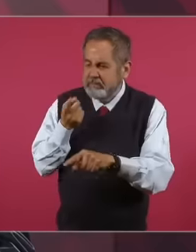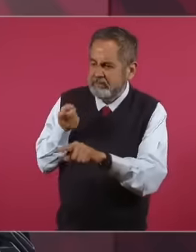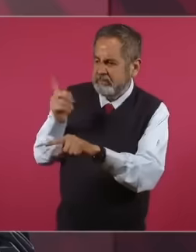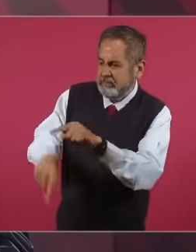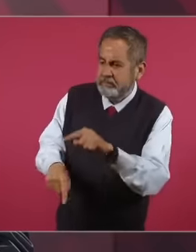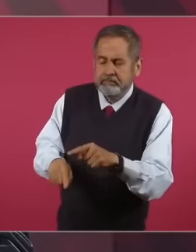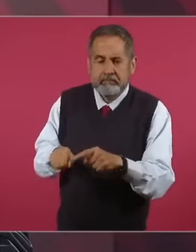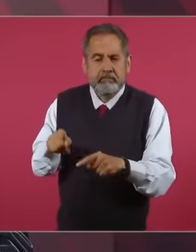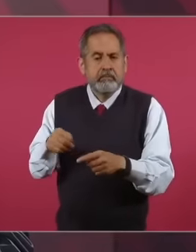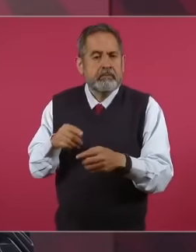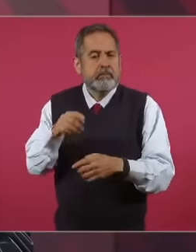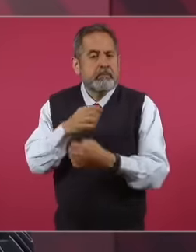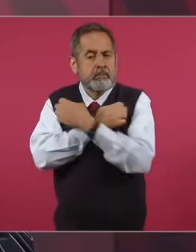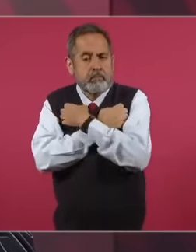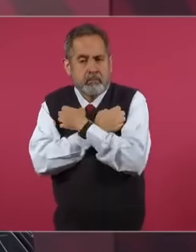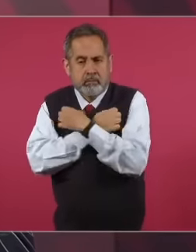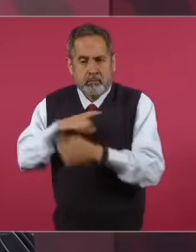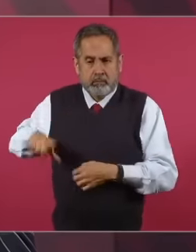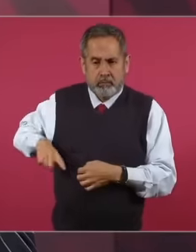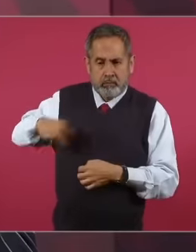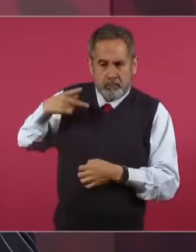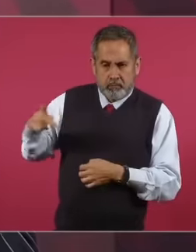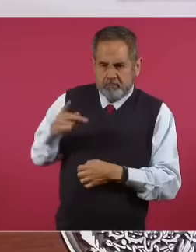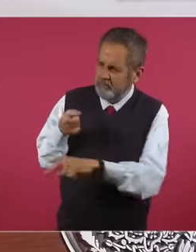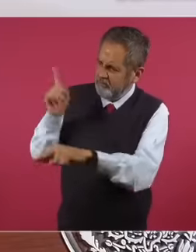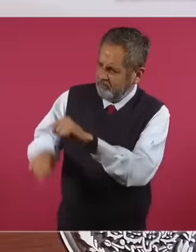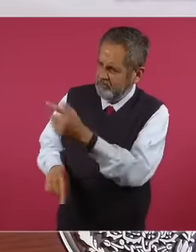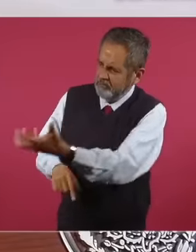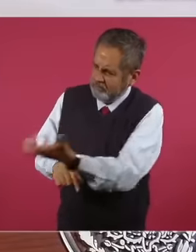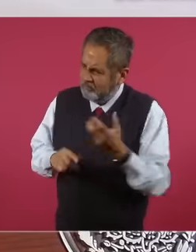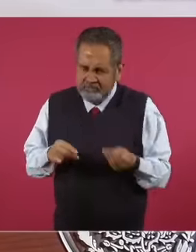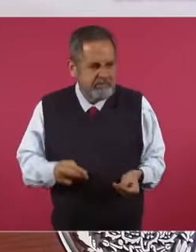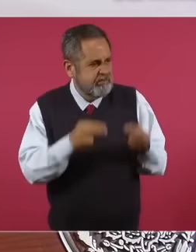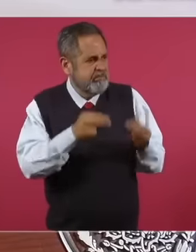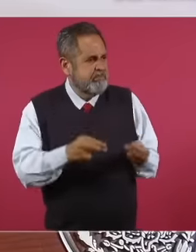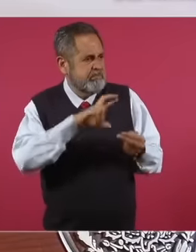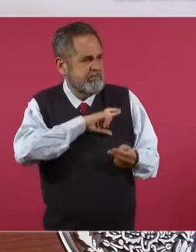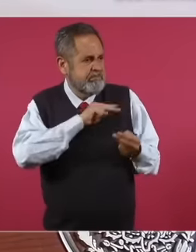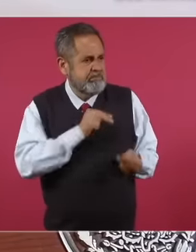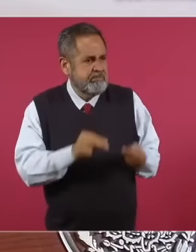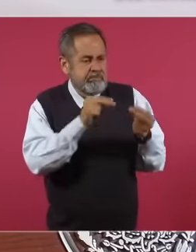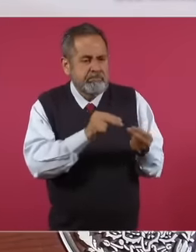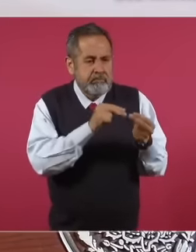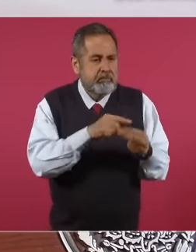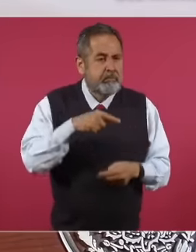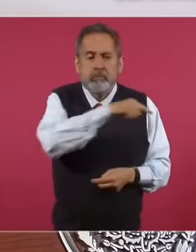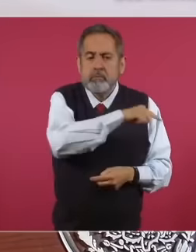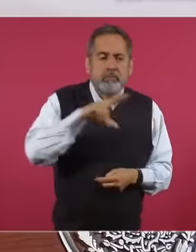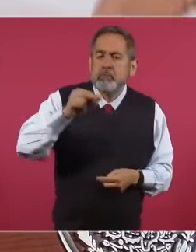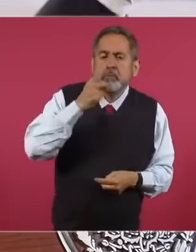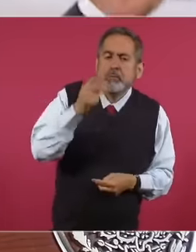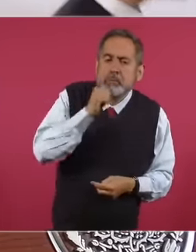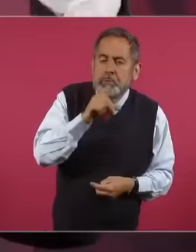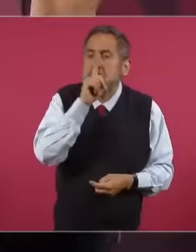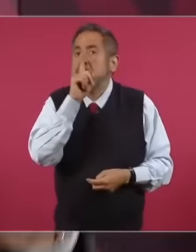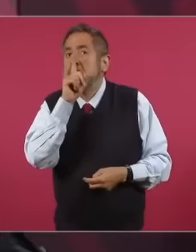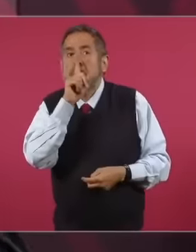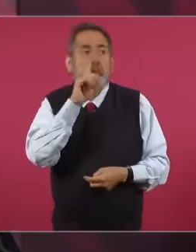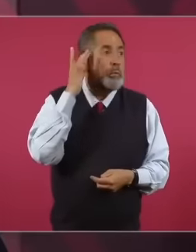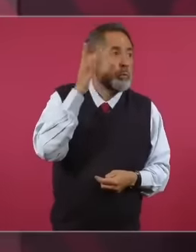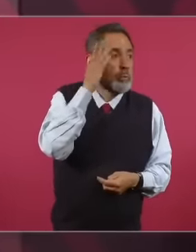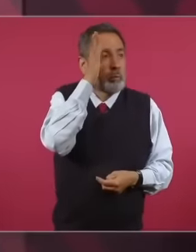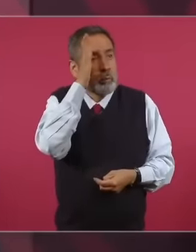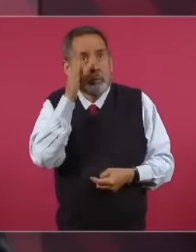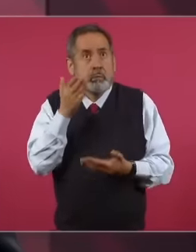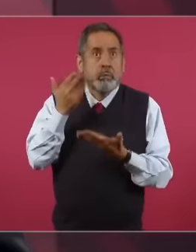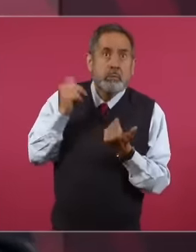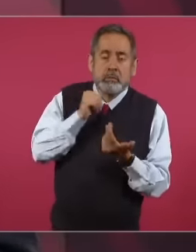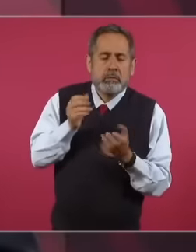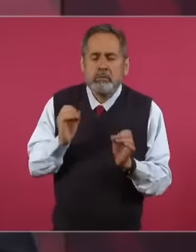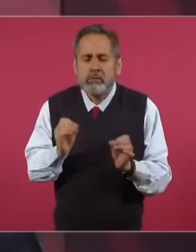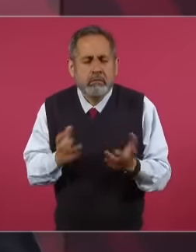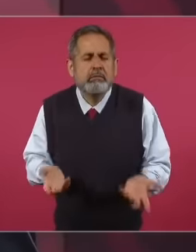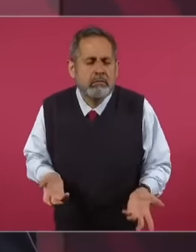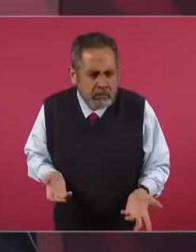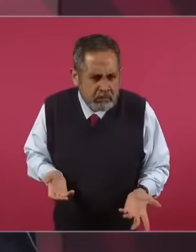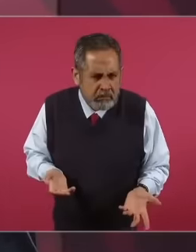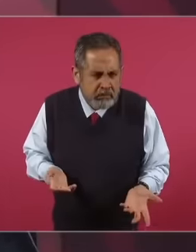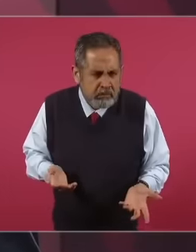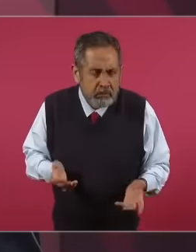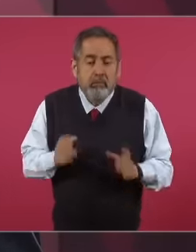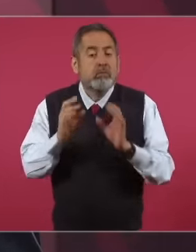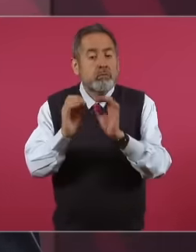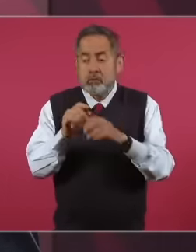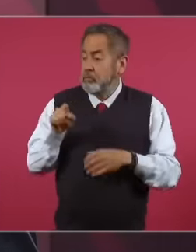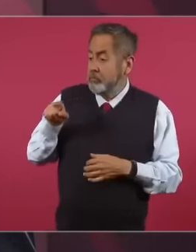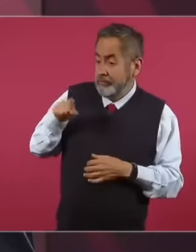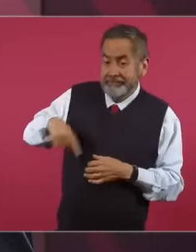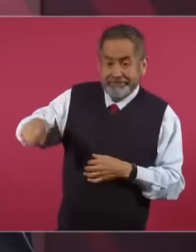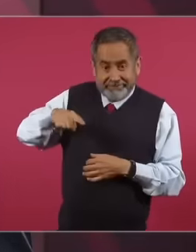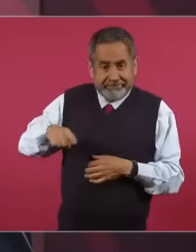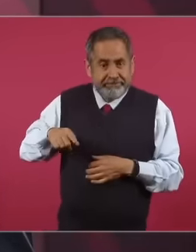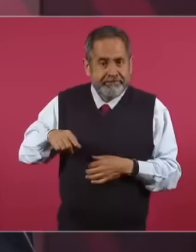Why? They did not demonstrate when they advanced in the privatization